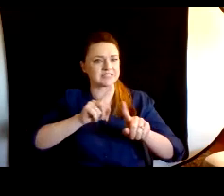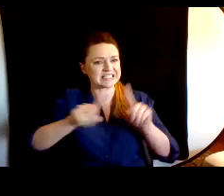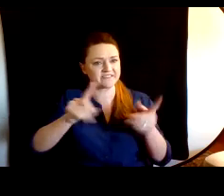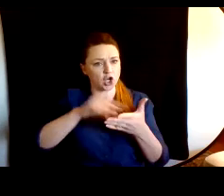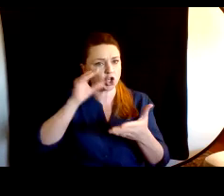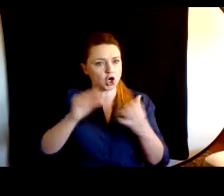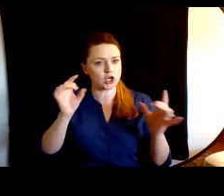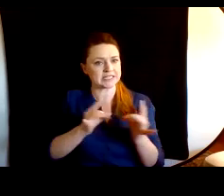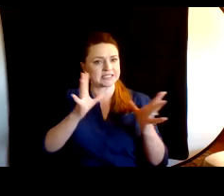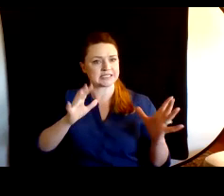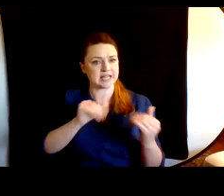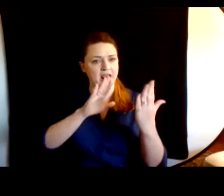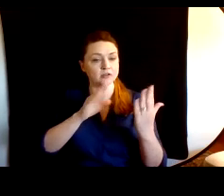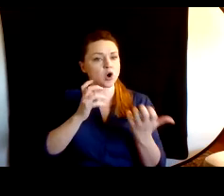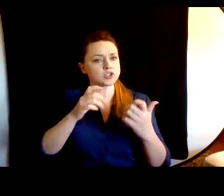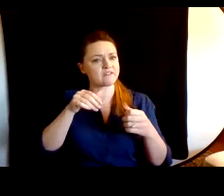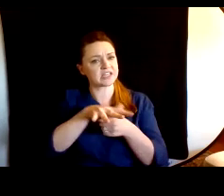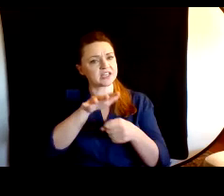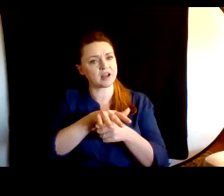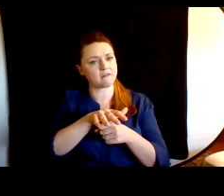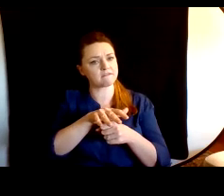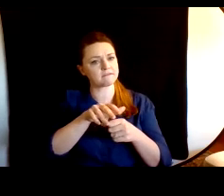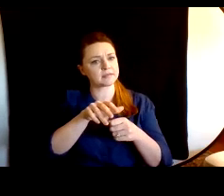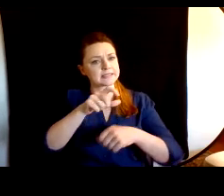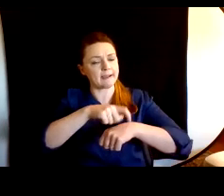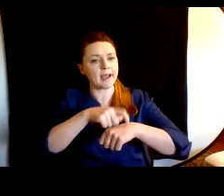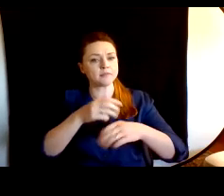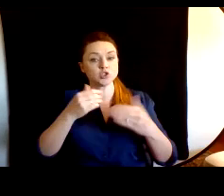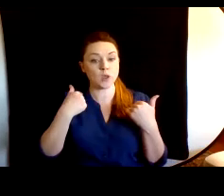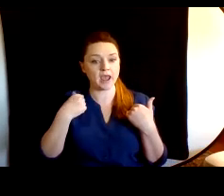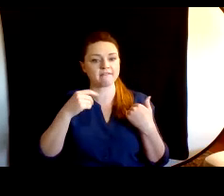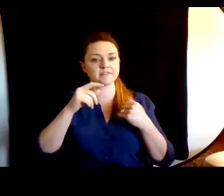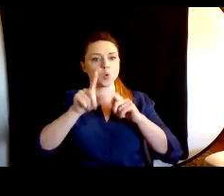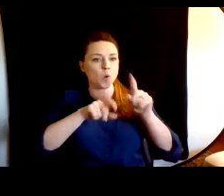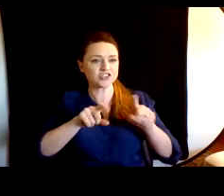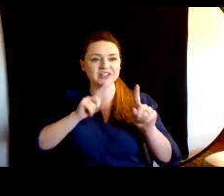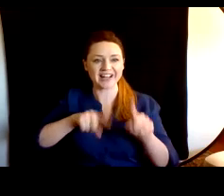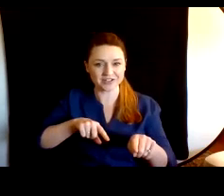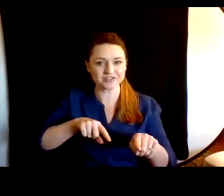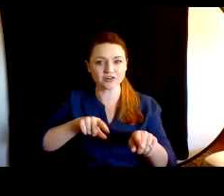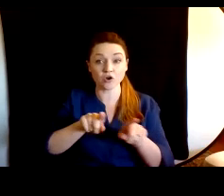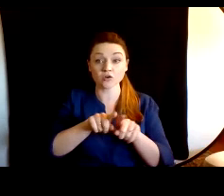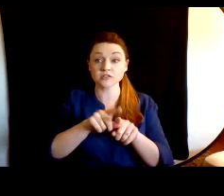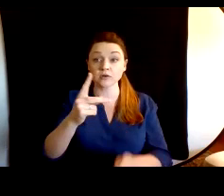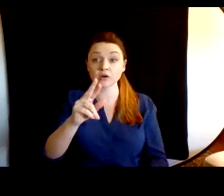make enough space to casually revert over to Kristen and have her read aloud some of your comments and questions